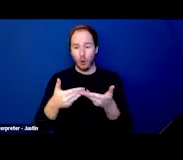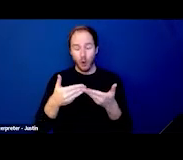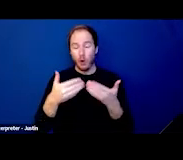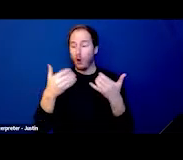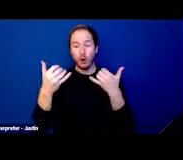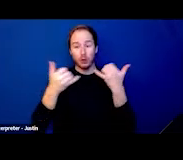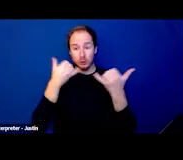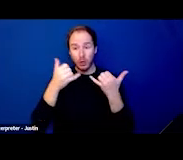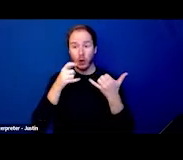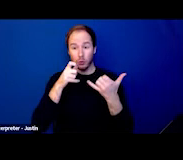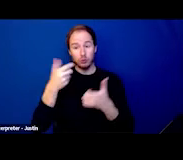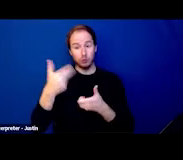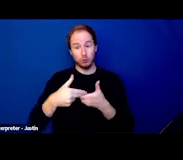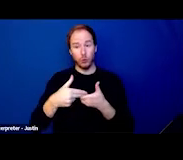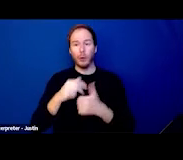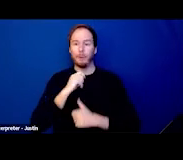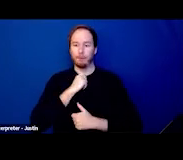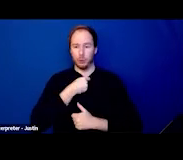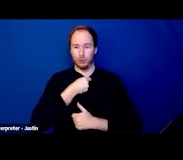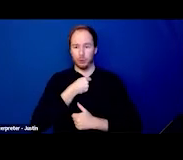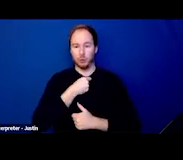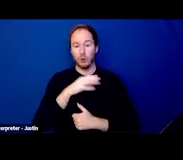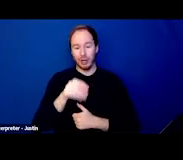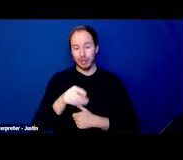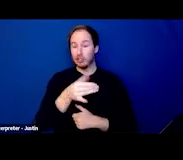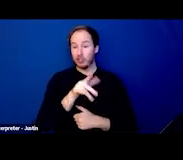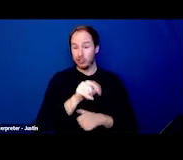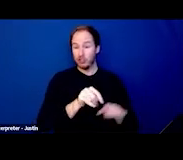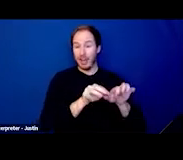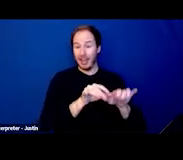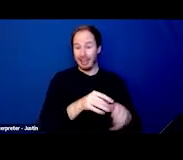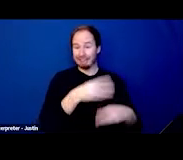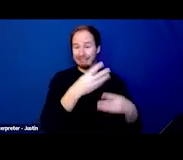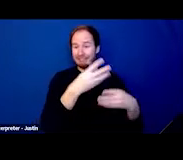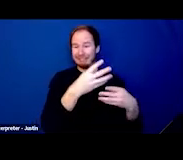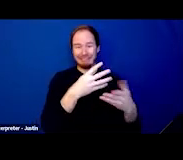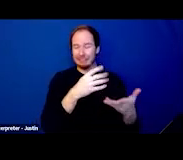and the chat feature's disabled. We are excited to be joined by so many of you,